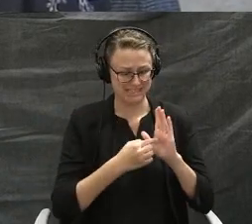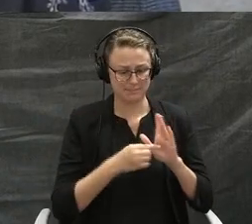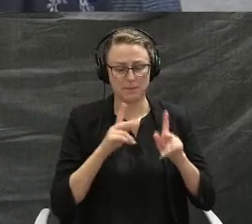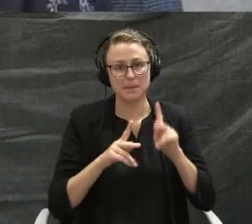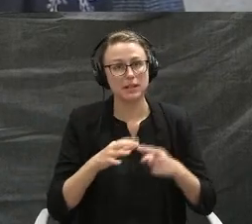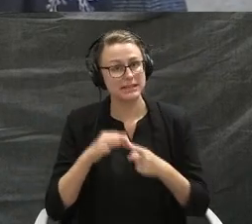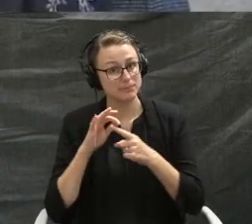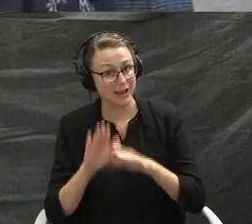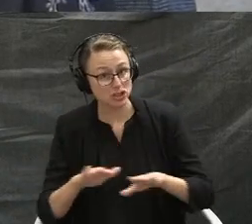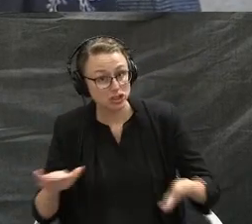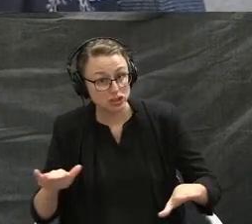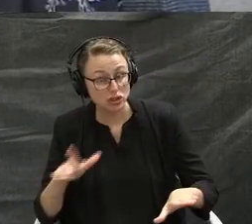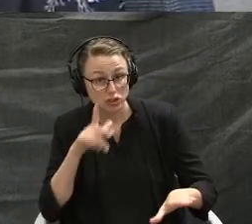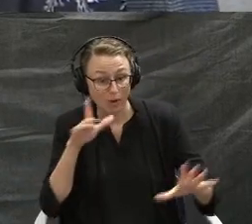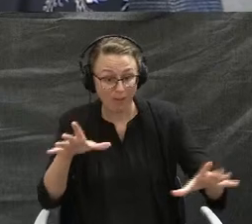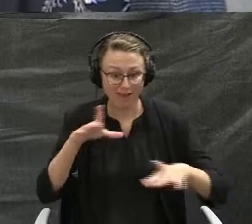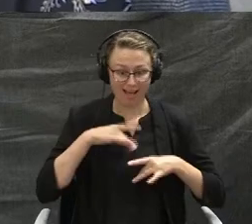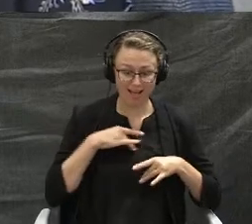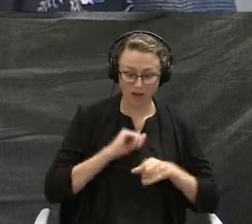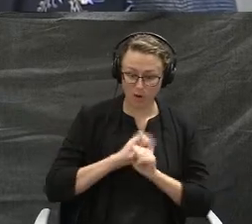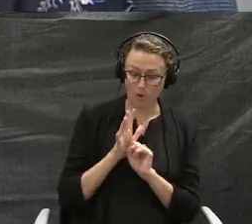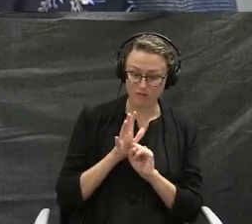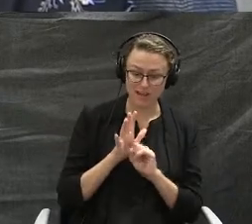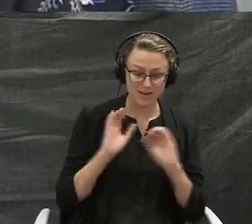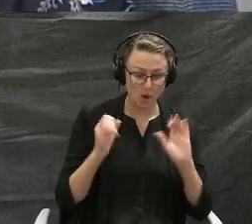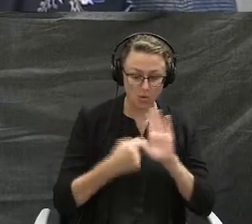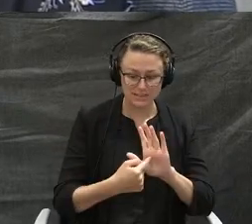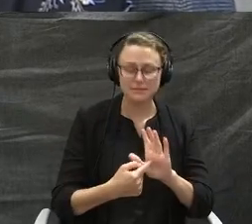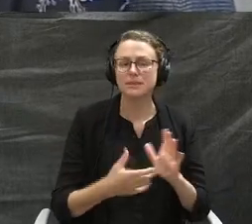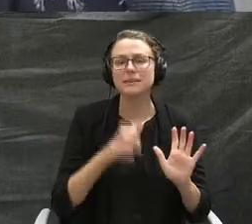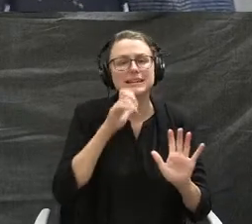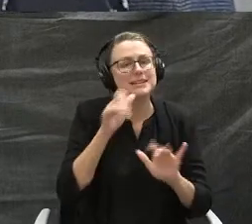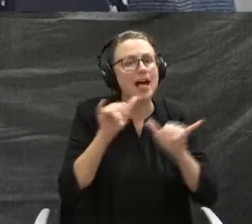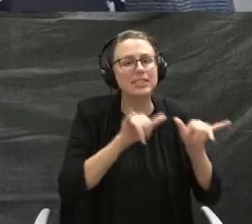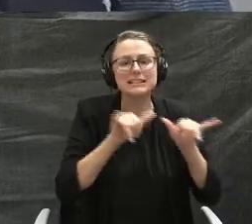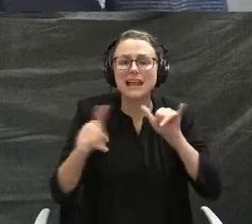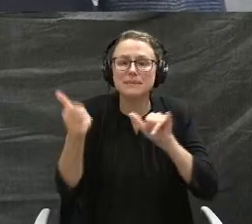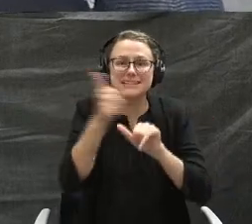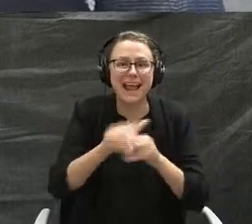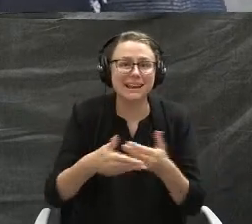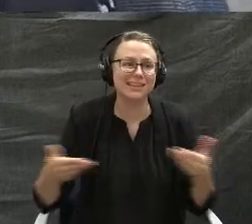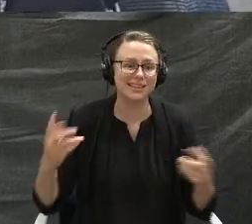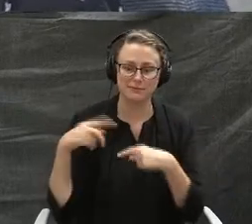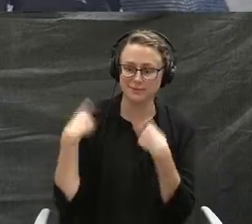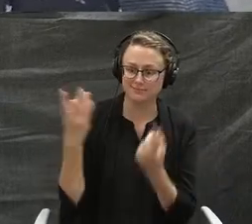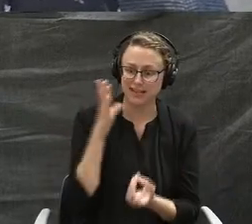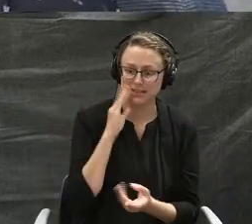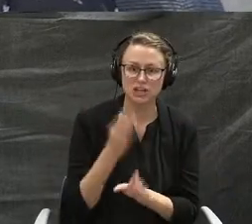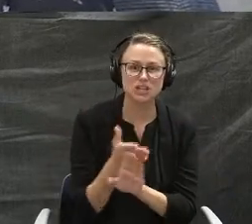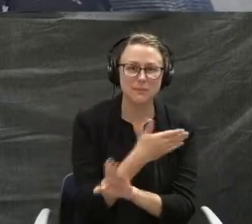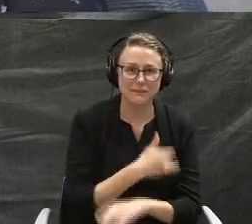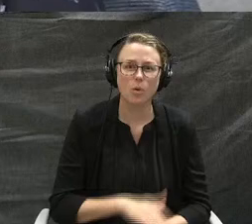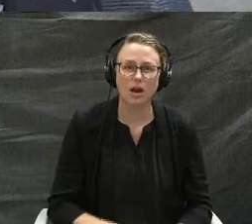contracting covid. It is unlike any pandemic we have experienced. I would also like to address the argument being